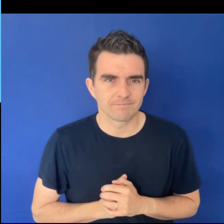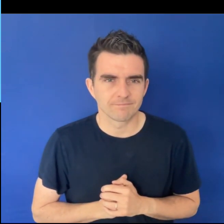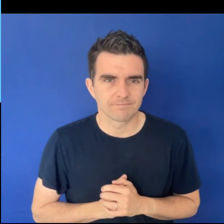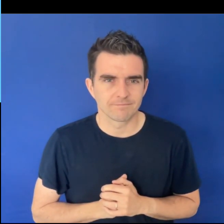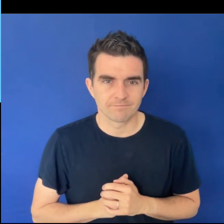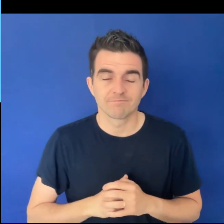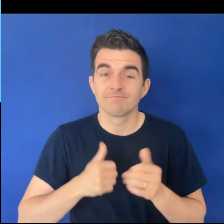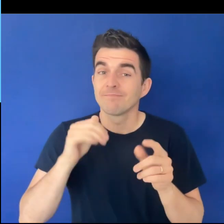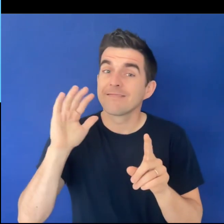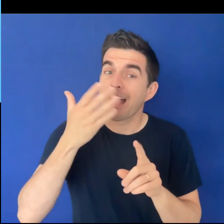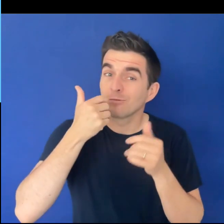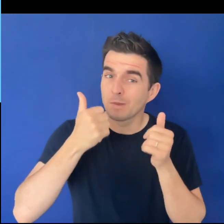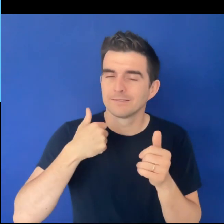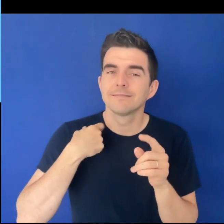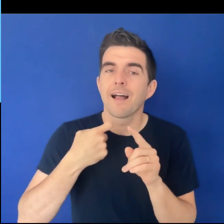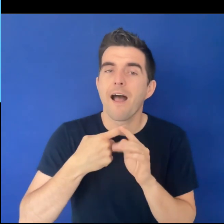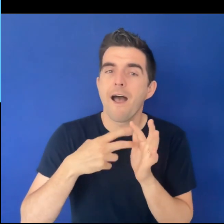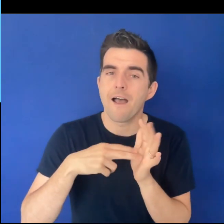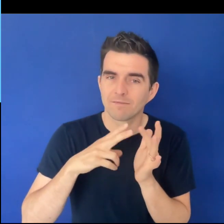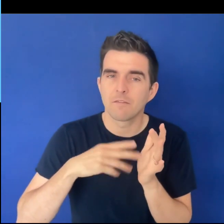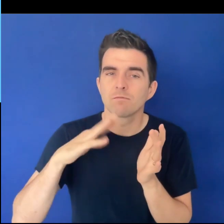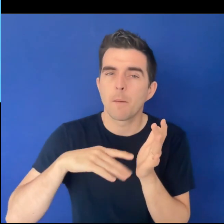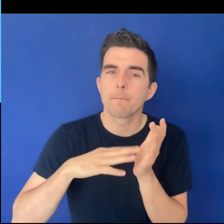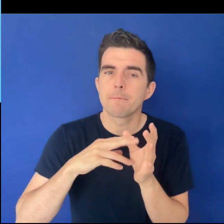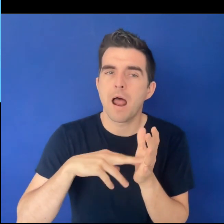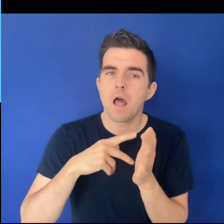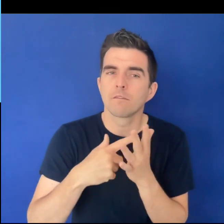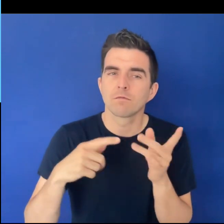Hey everyone, I’m Kevin from Manavoid entertainment, and today we’re going to